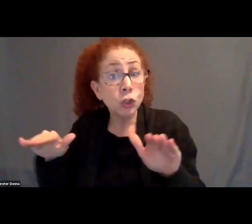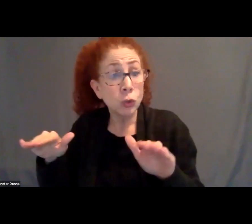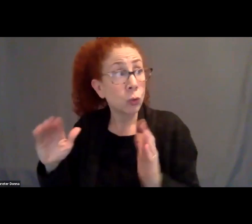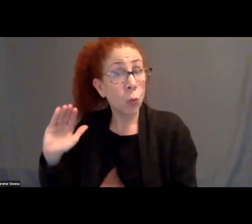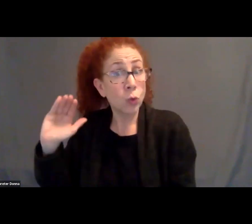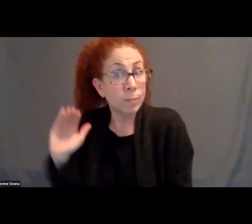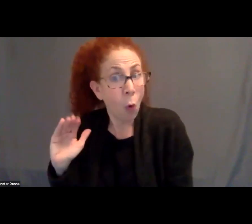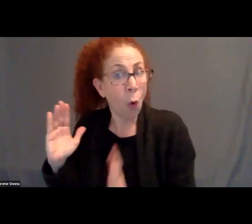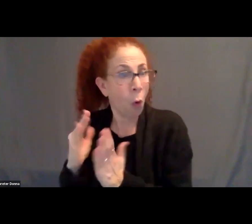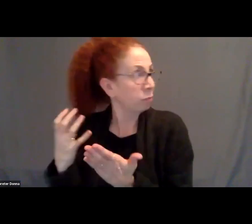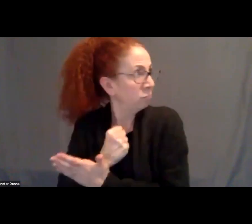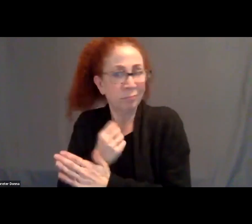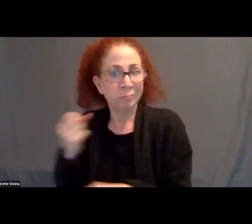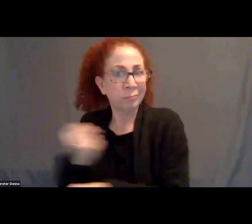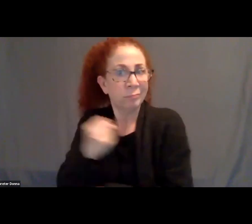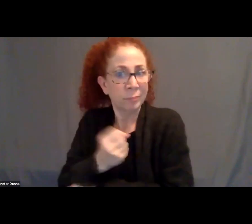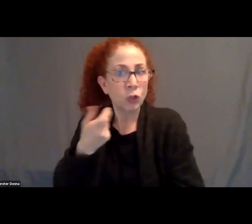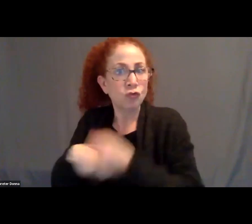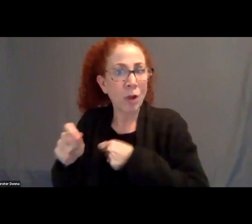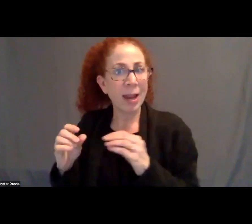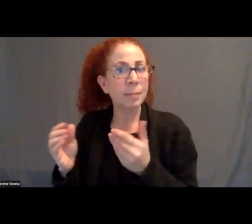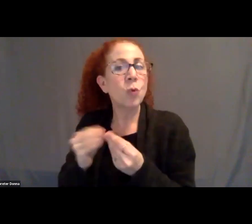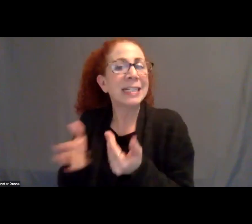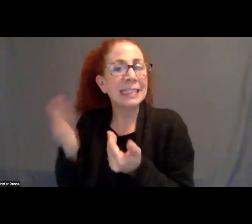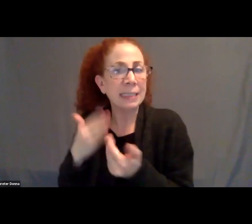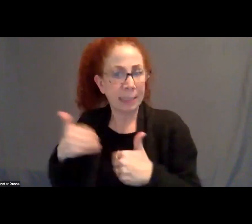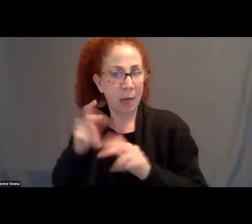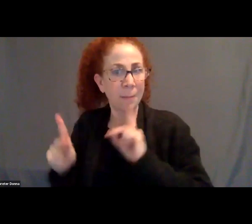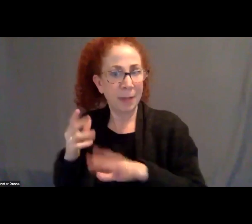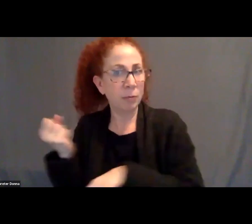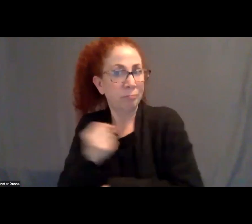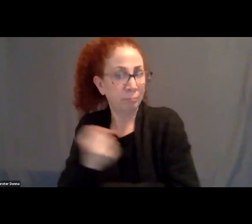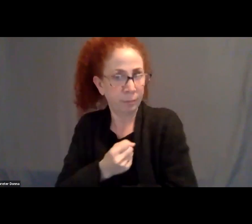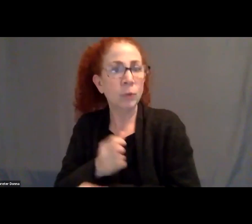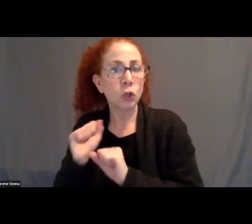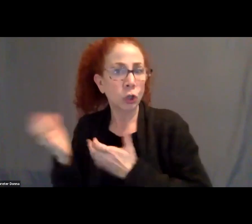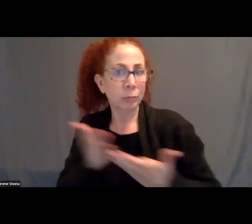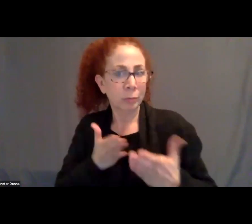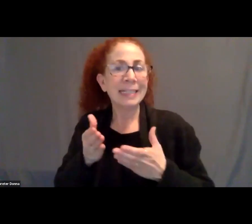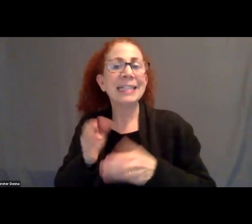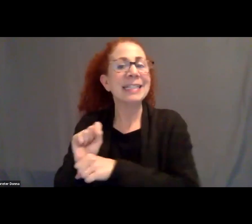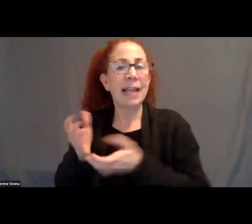which allowed for more young people to be transported in slave ships.